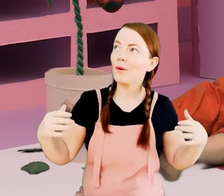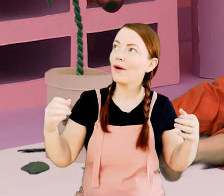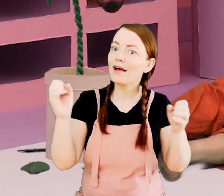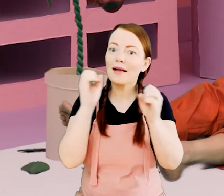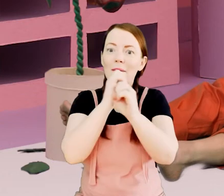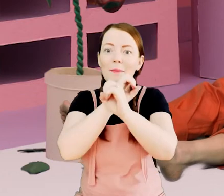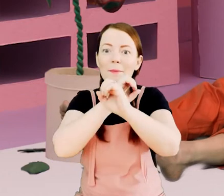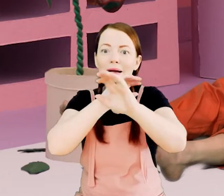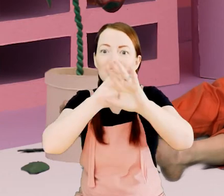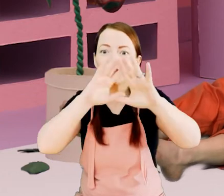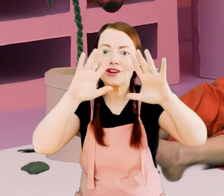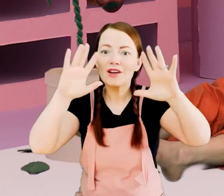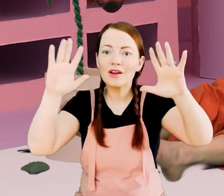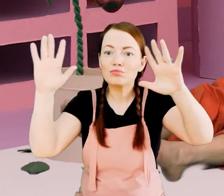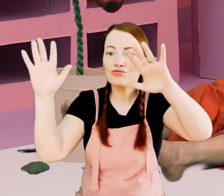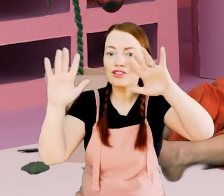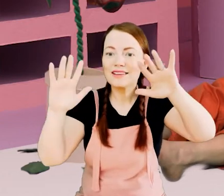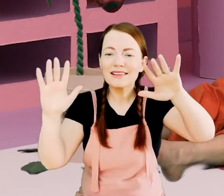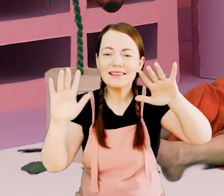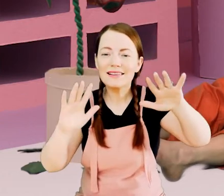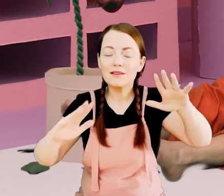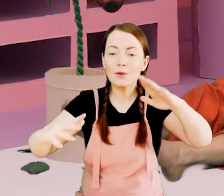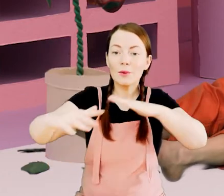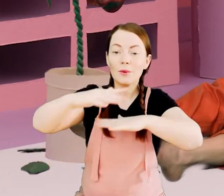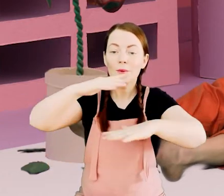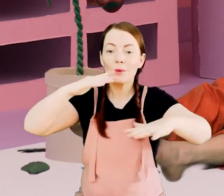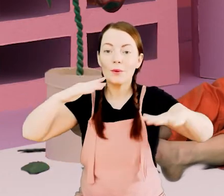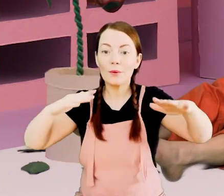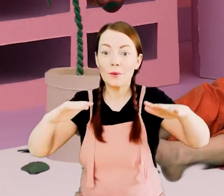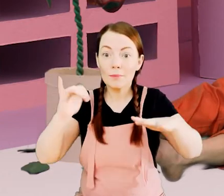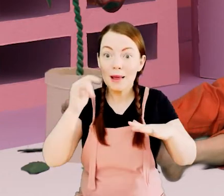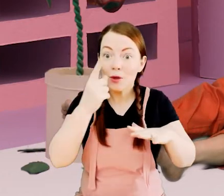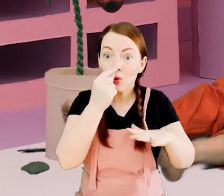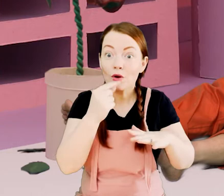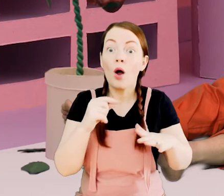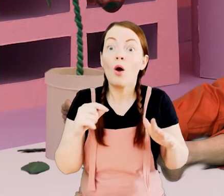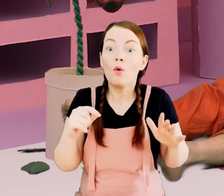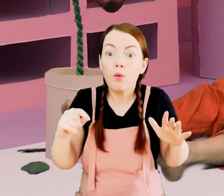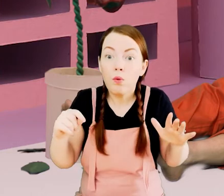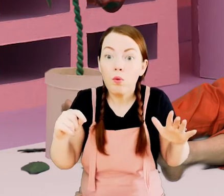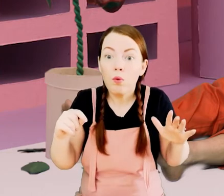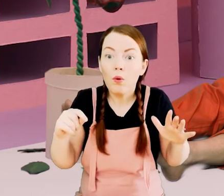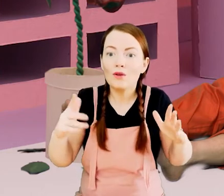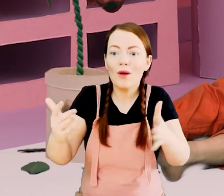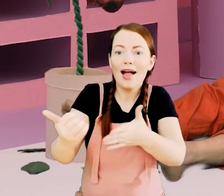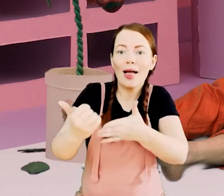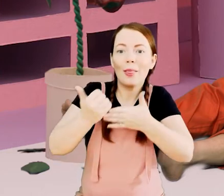imagine a gentle breeze blowing on you, maybe you could even blow on yourself to help with your movement